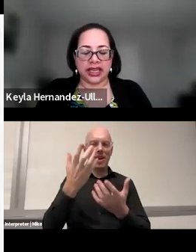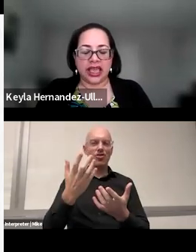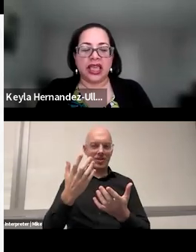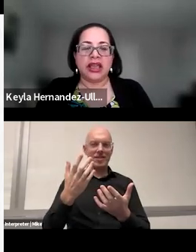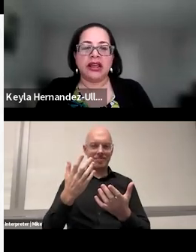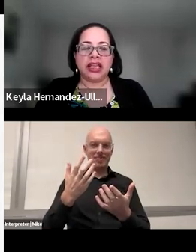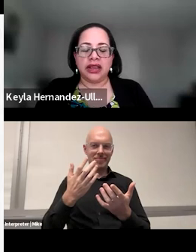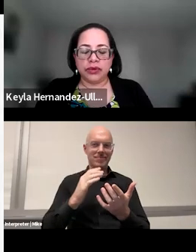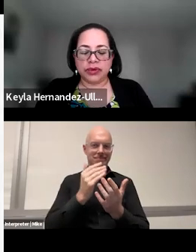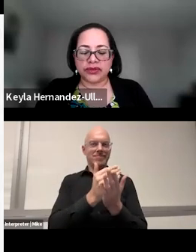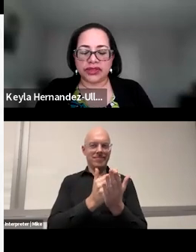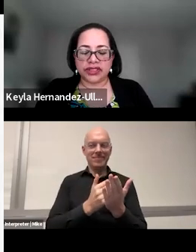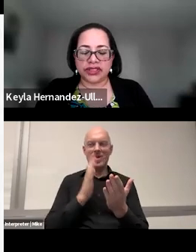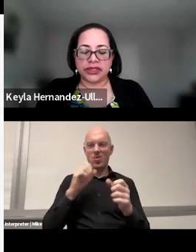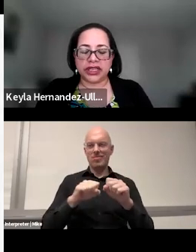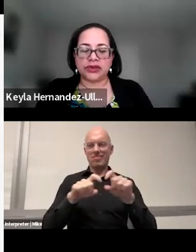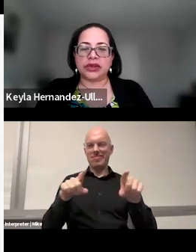Keyla Hernandez-Ulloa: information included at a later date.